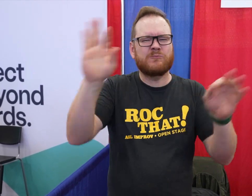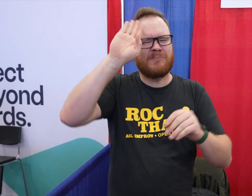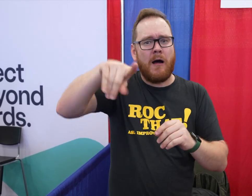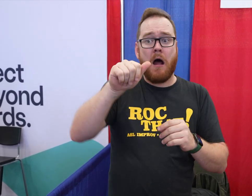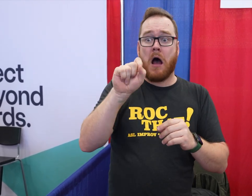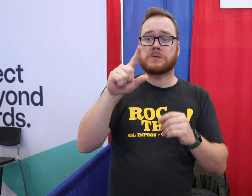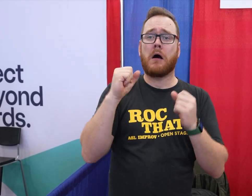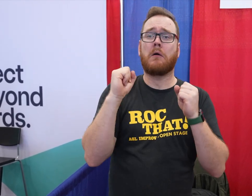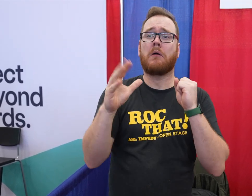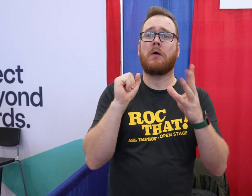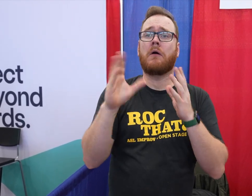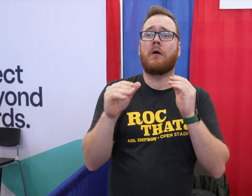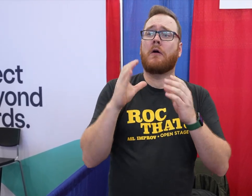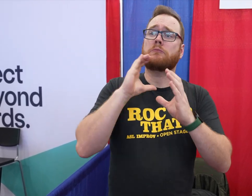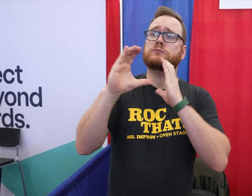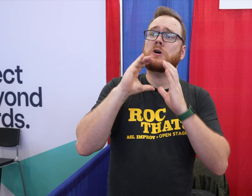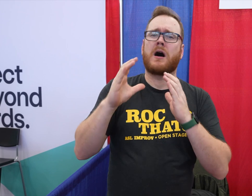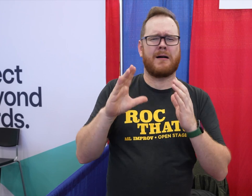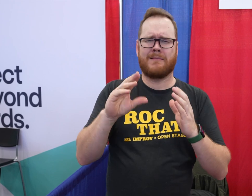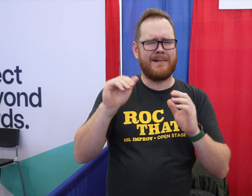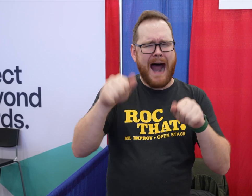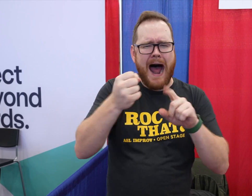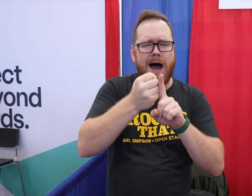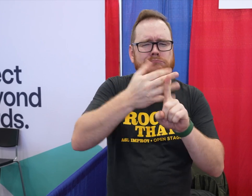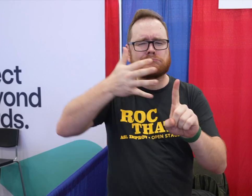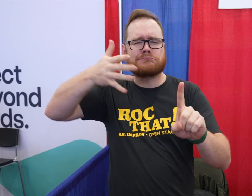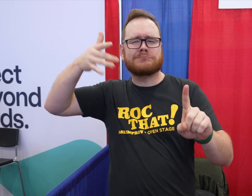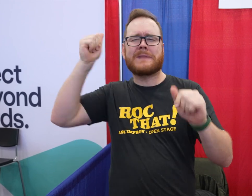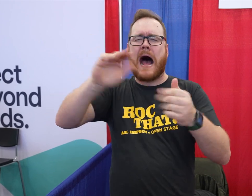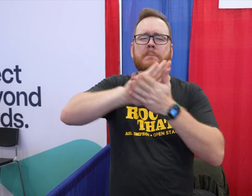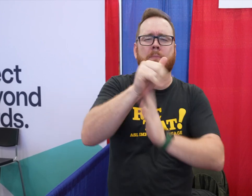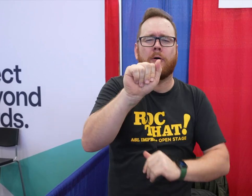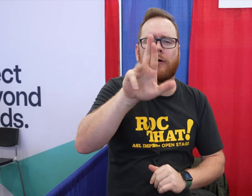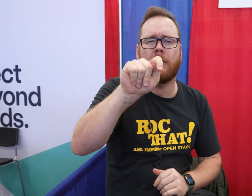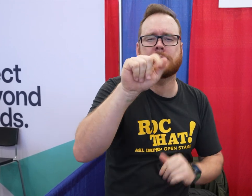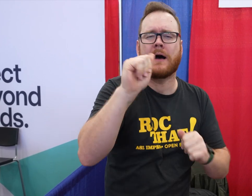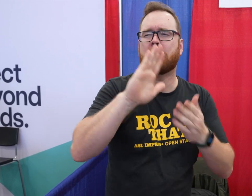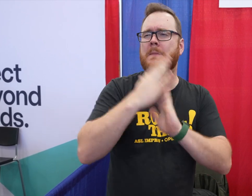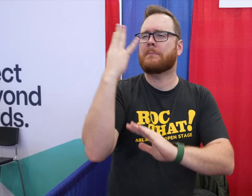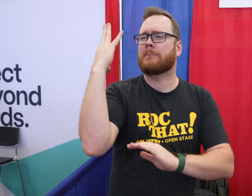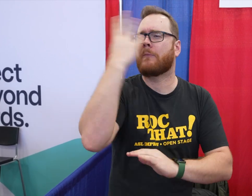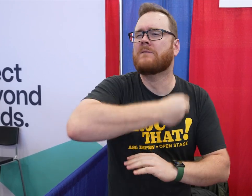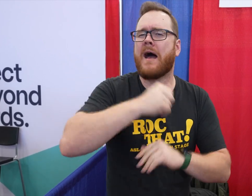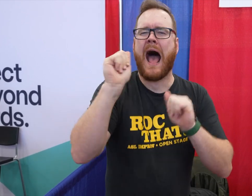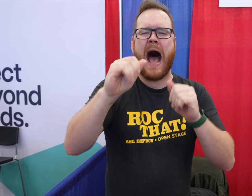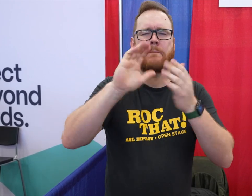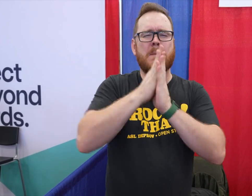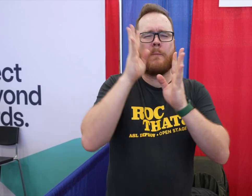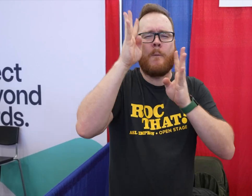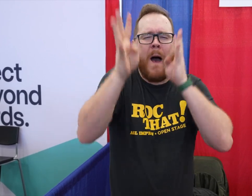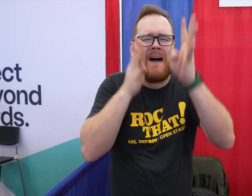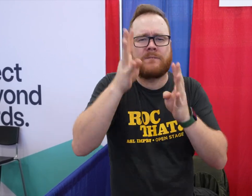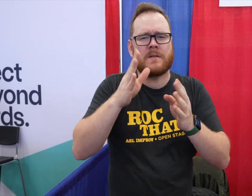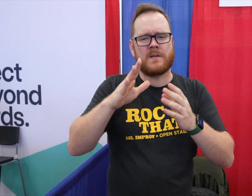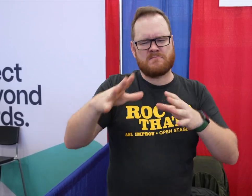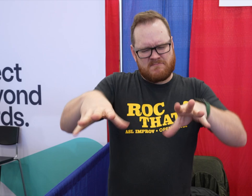ASL isn’t just for communication, we can expand on it as an art form. It's beautiful and can become creative.